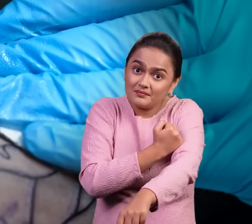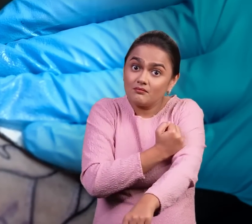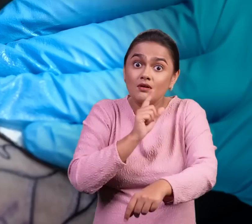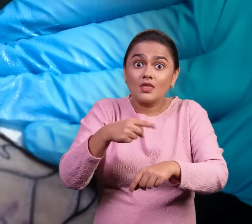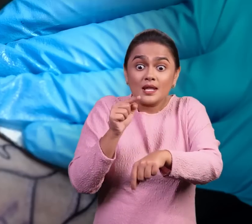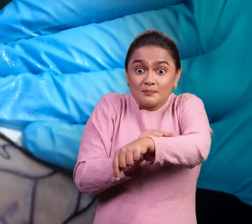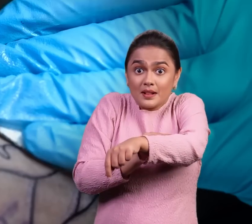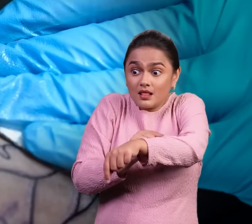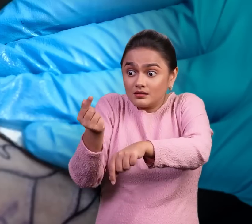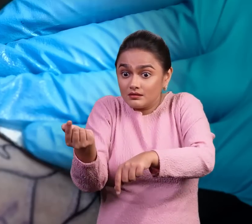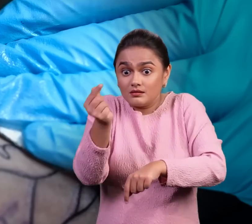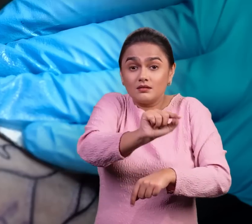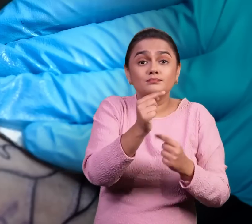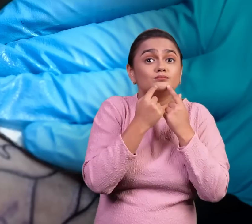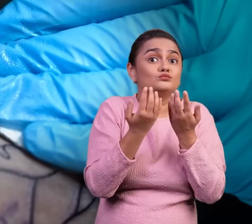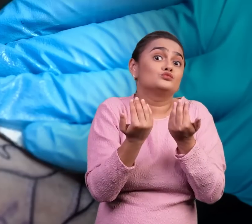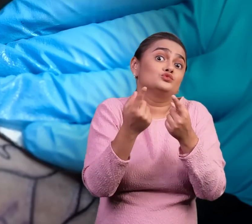there is a risk of HIV transmission.